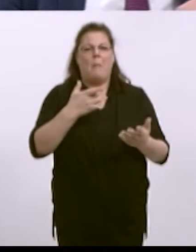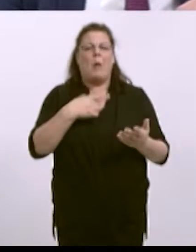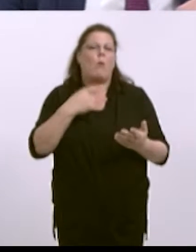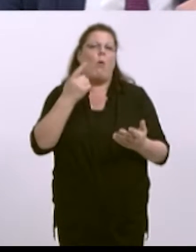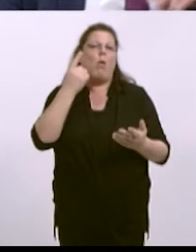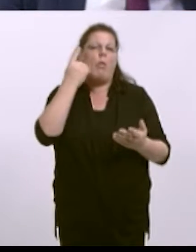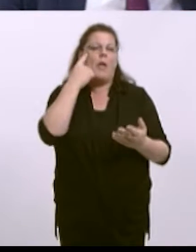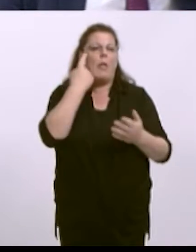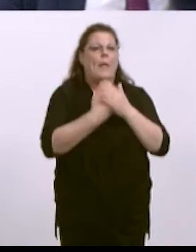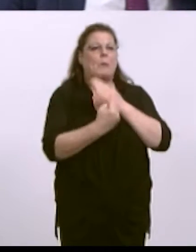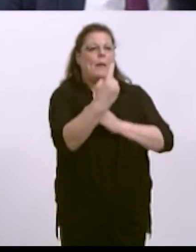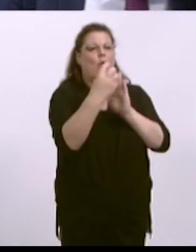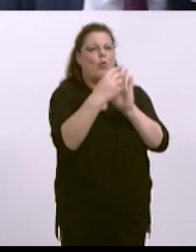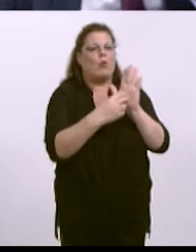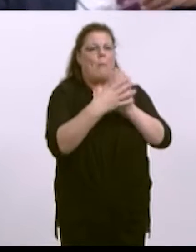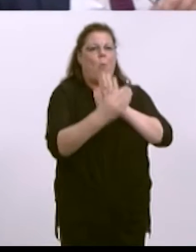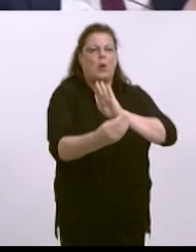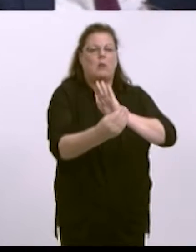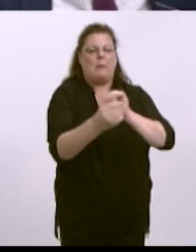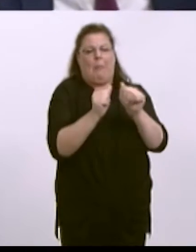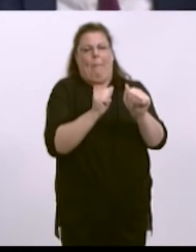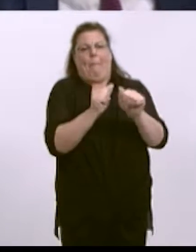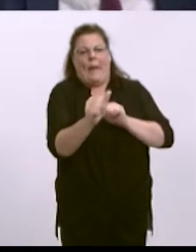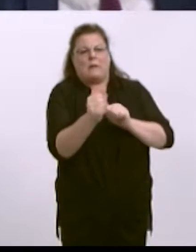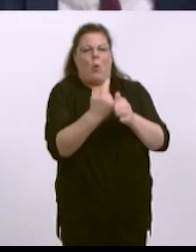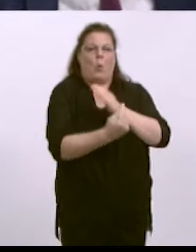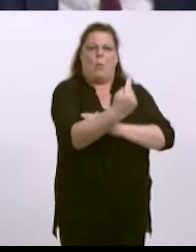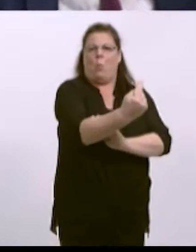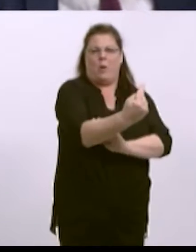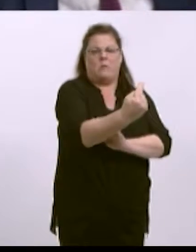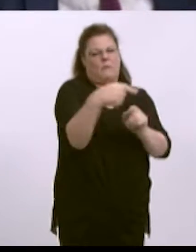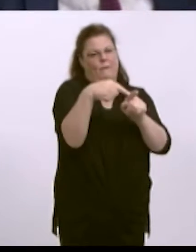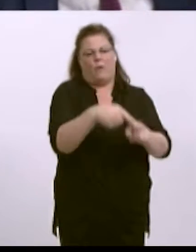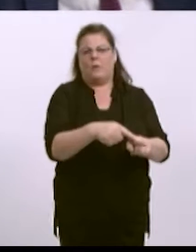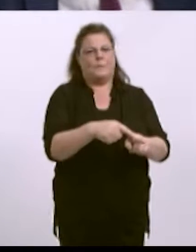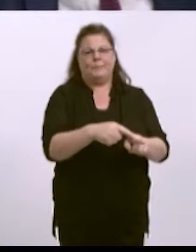contractor model is necessarily the only model that can be adhered to in the future. The